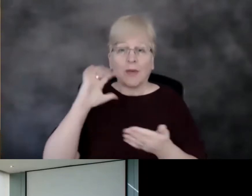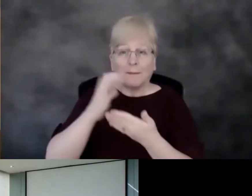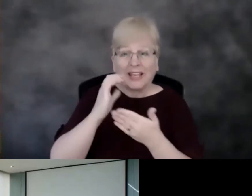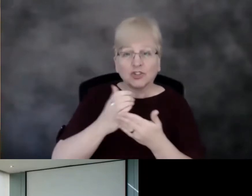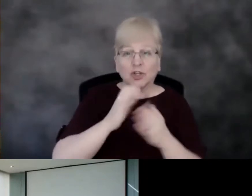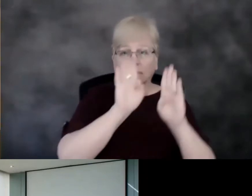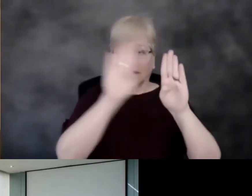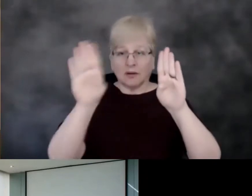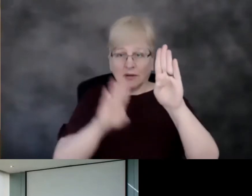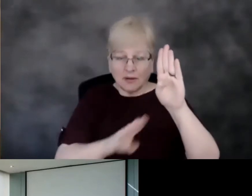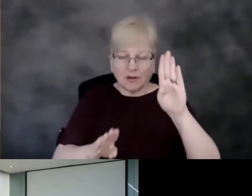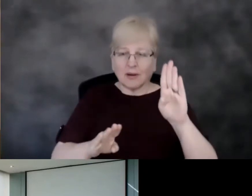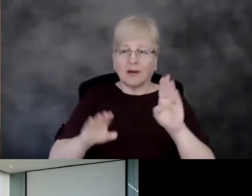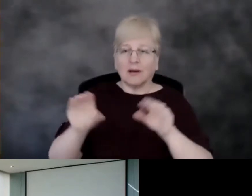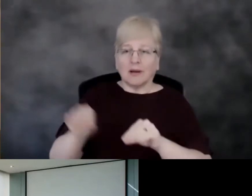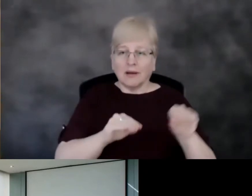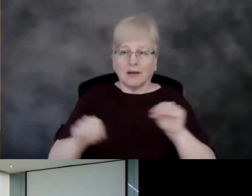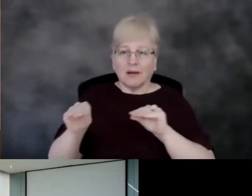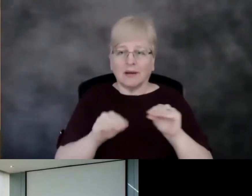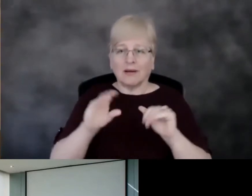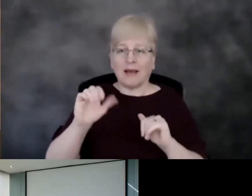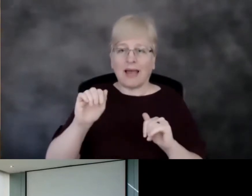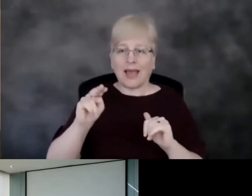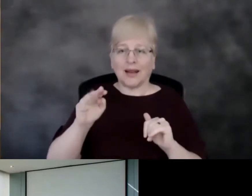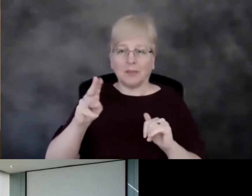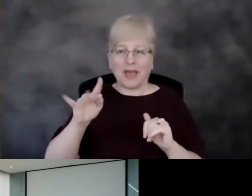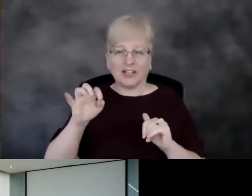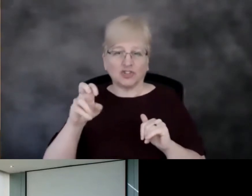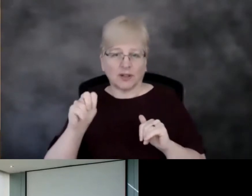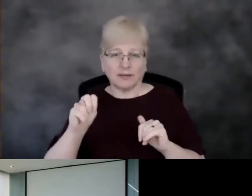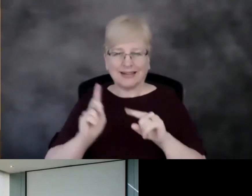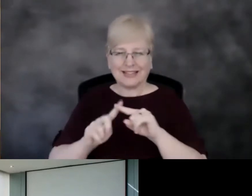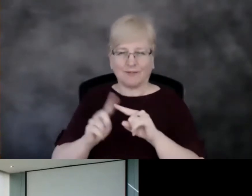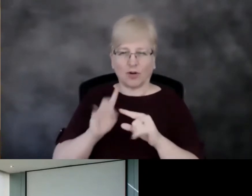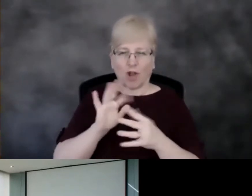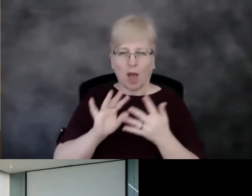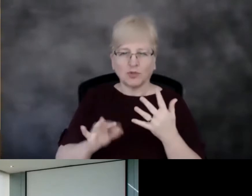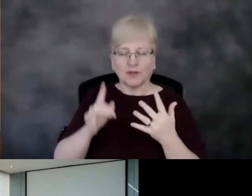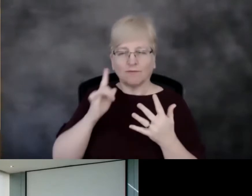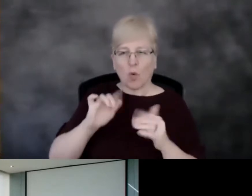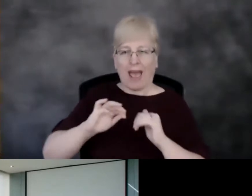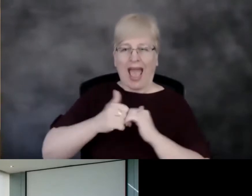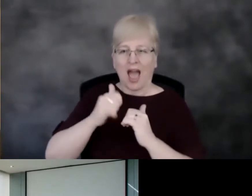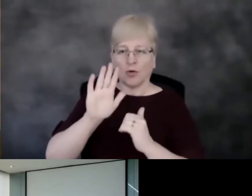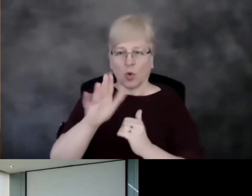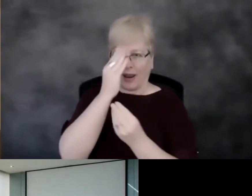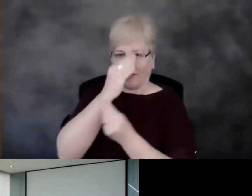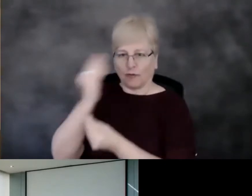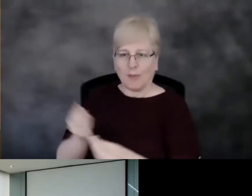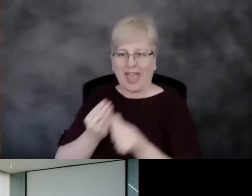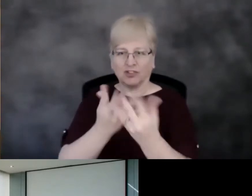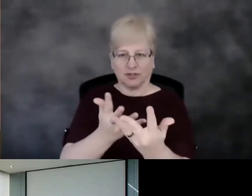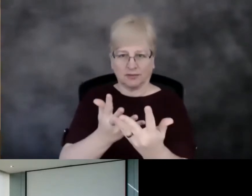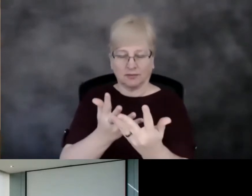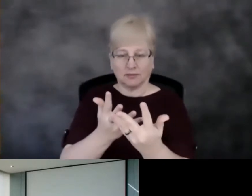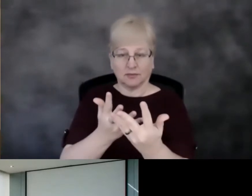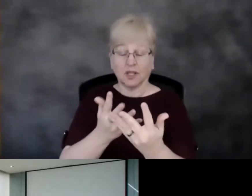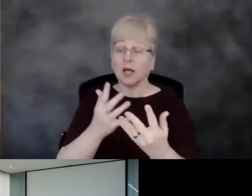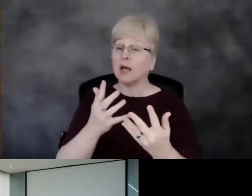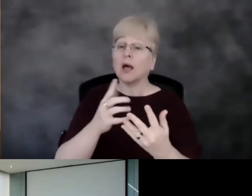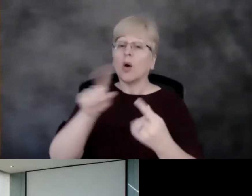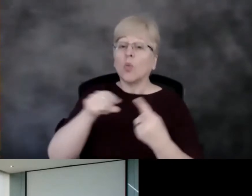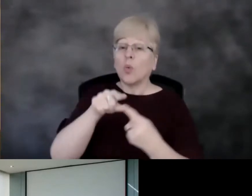16:11:01 Many of those things you will see, when you are in the gallery, you have a unique